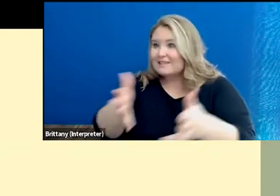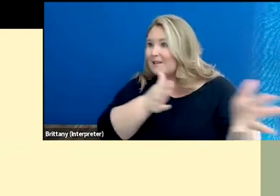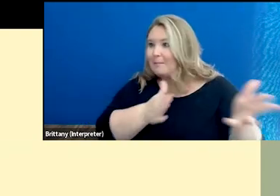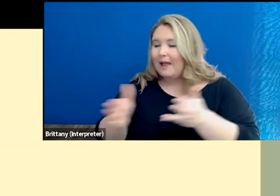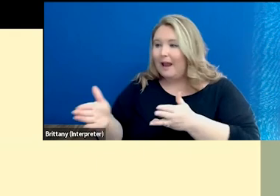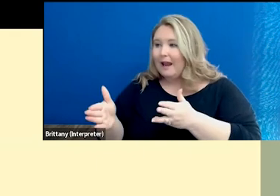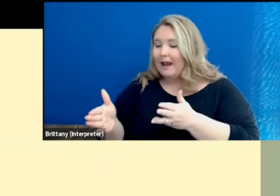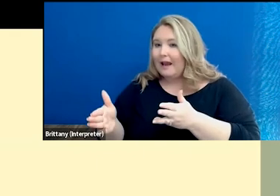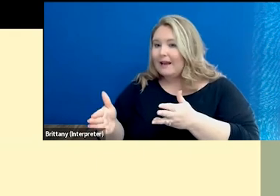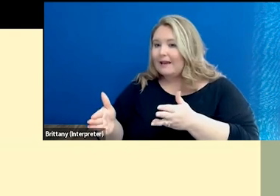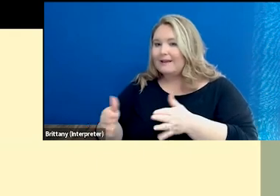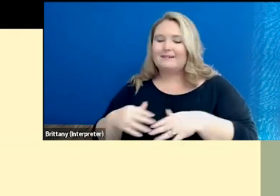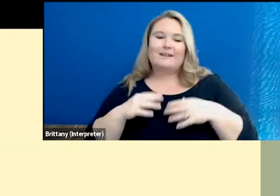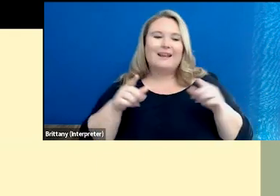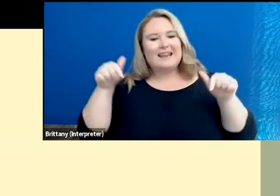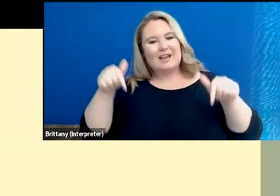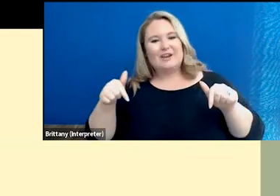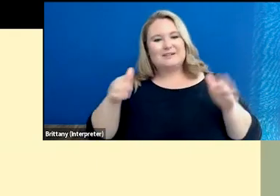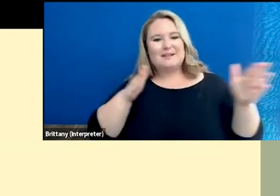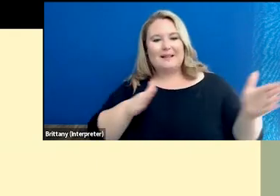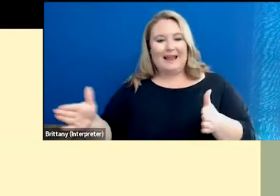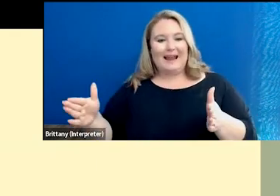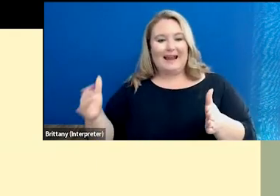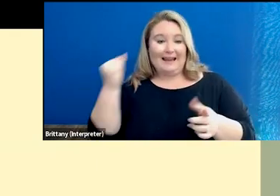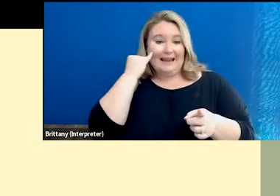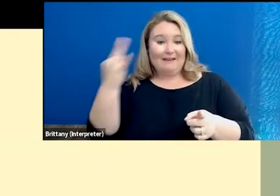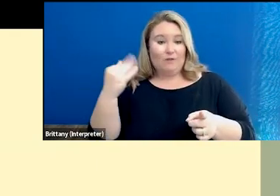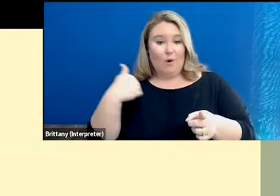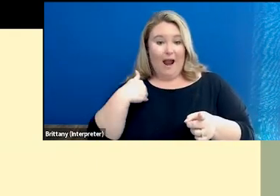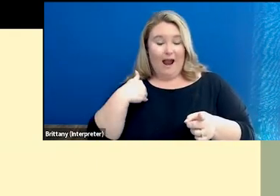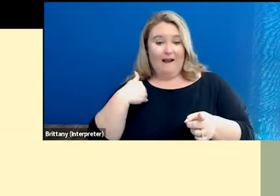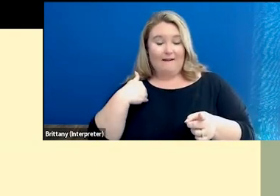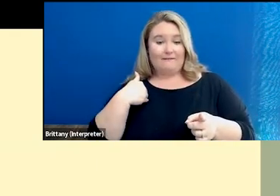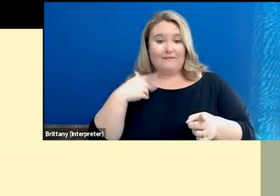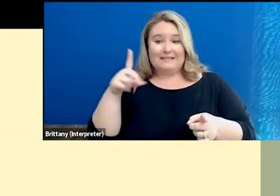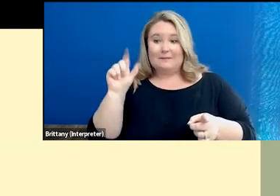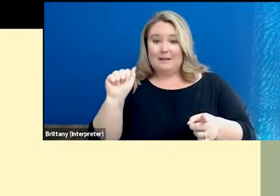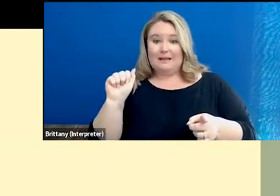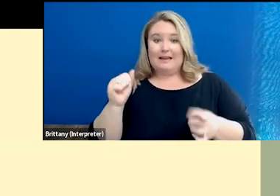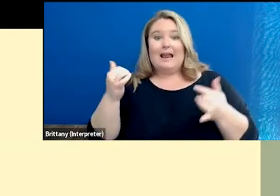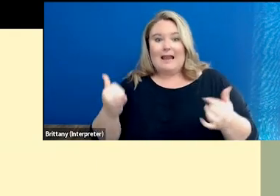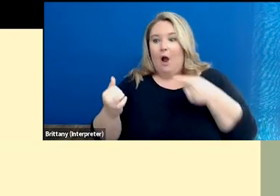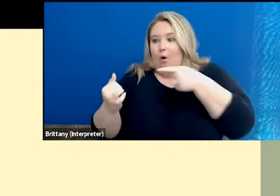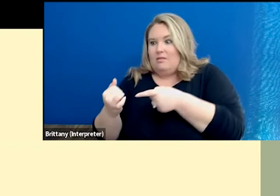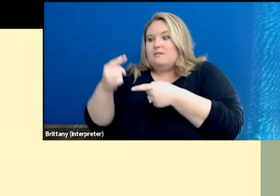And if you're a person with a disability, here is the way that you can also get the same service